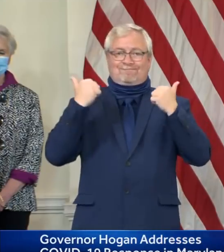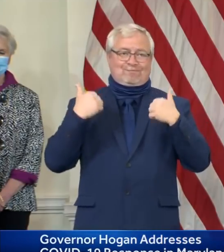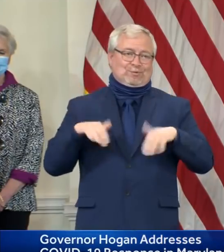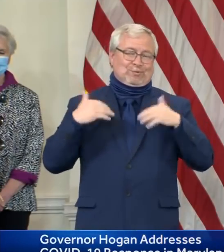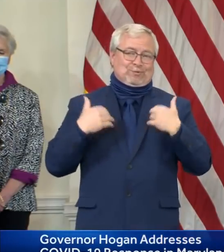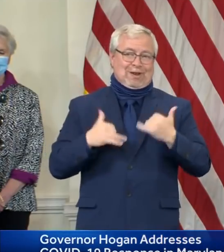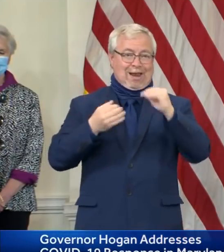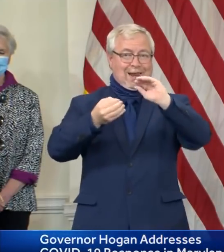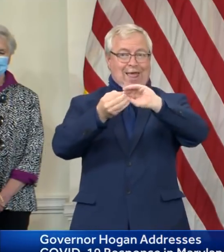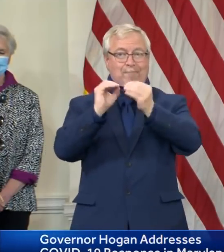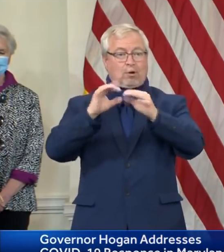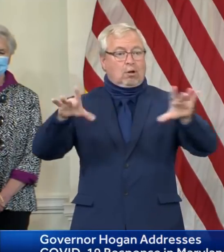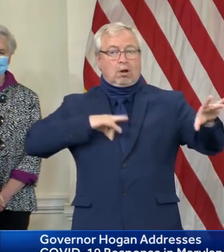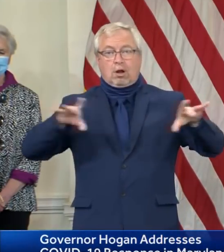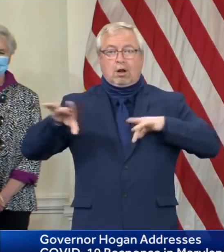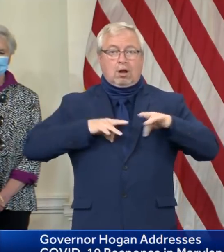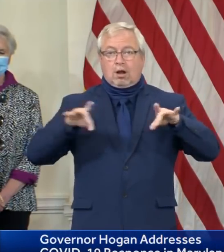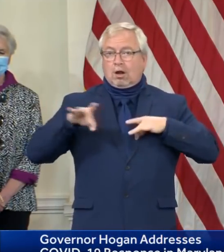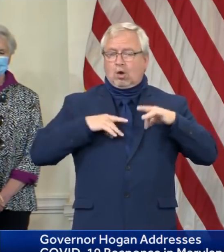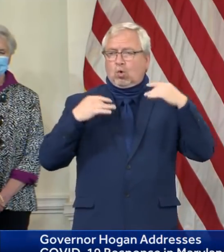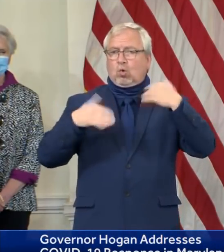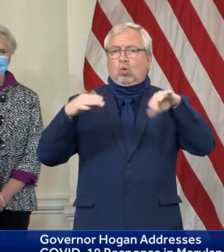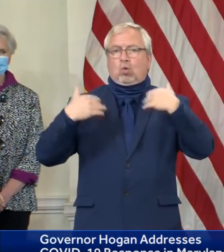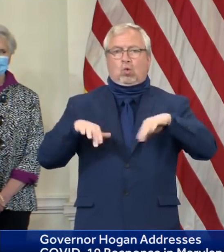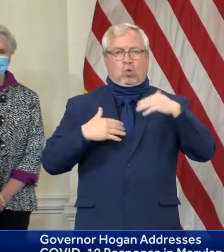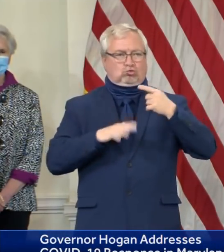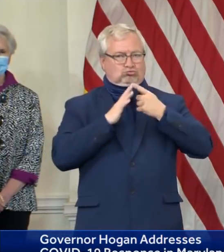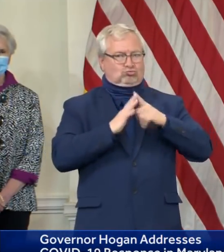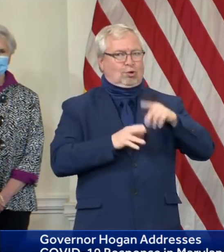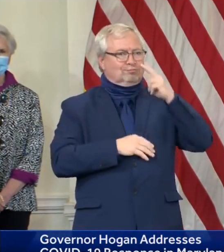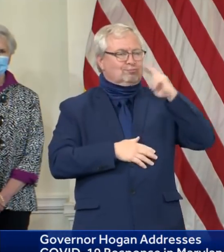BECAUSE OF THAT, THOUSANDS OF LIVES HAVE BEEN SAVED.